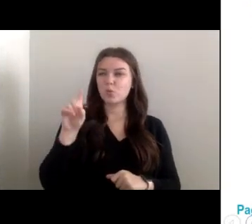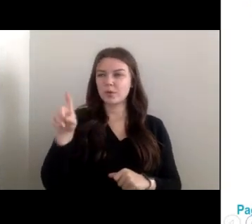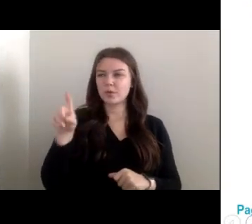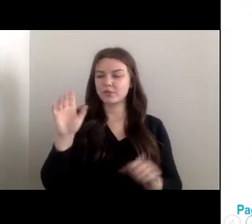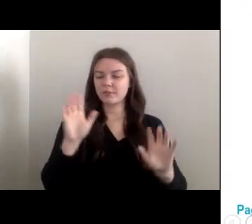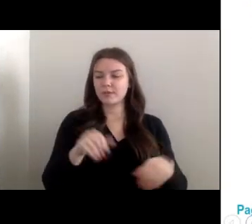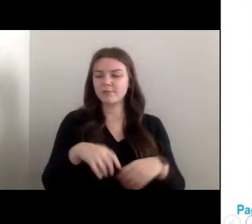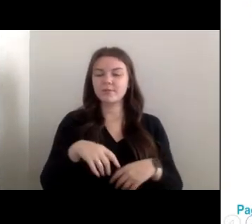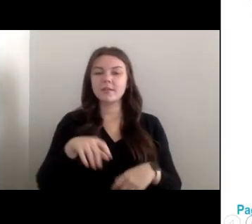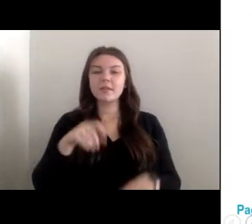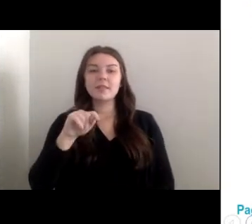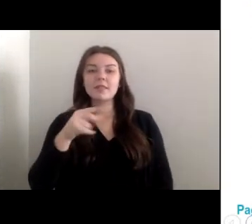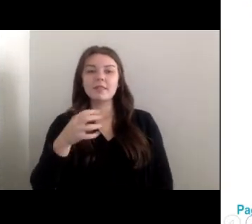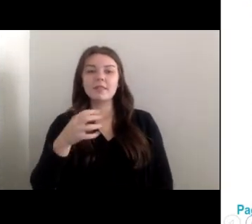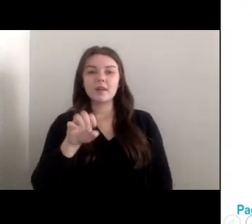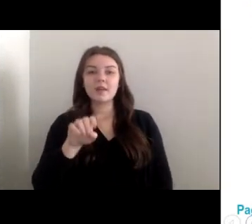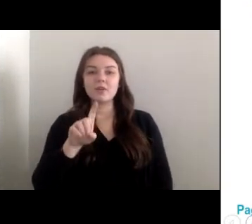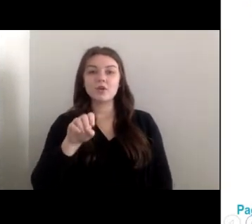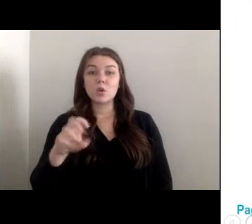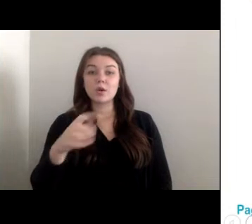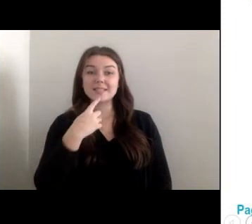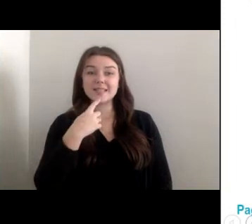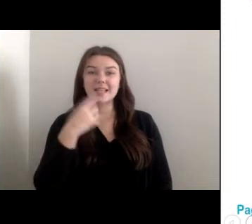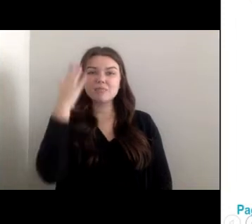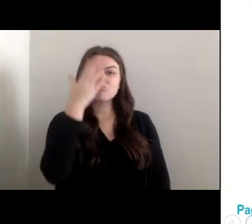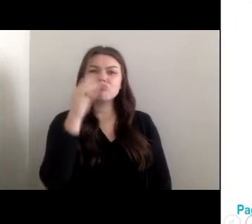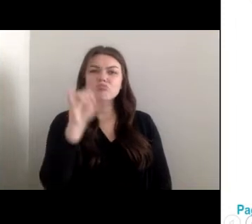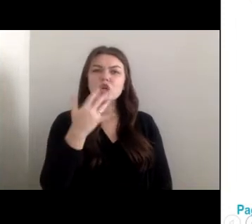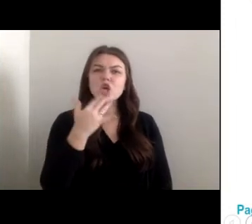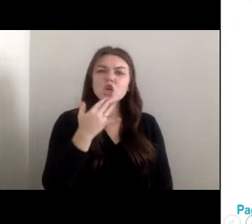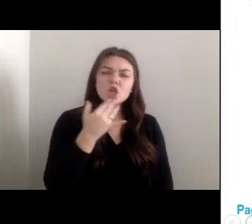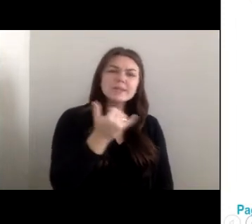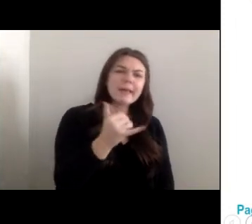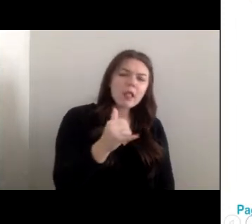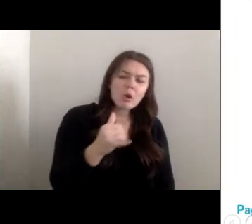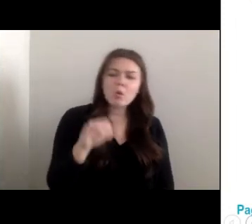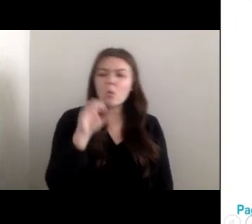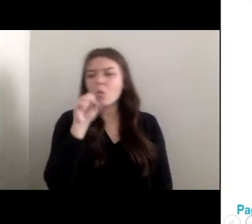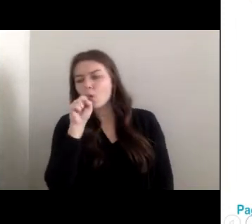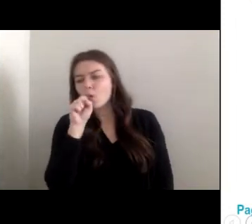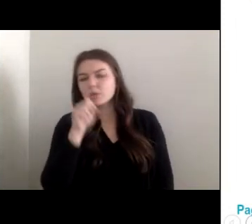Theodore was saying that they look yellow-orange. Liam is saying that they look like they're connected